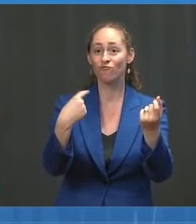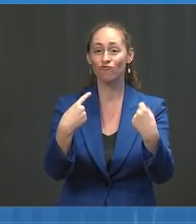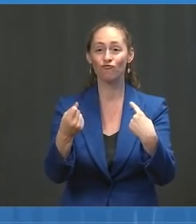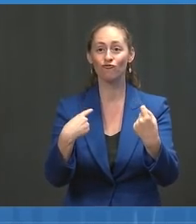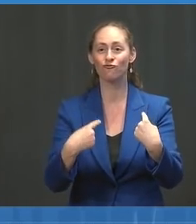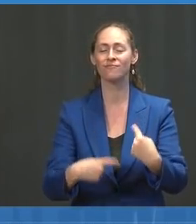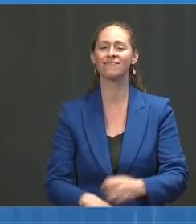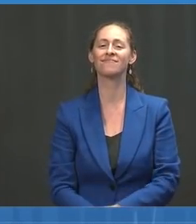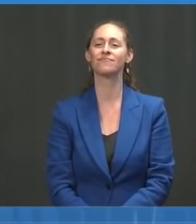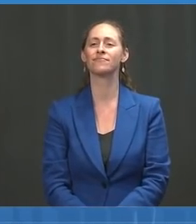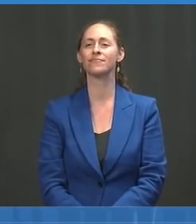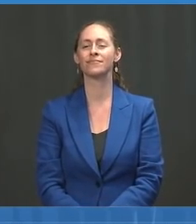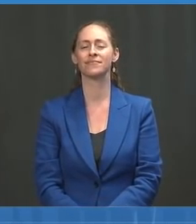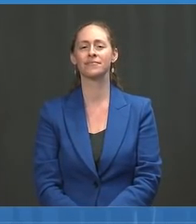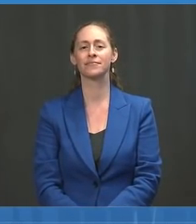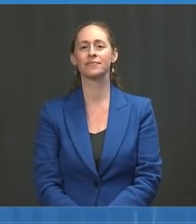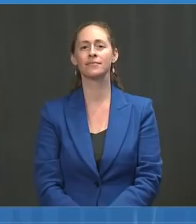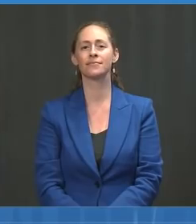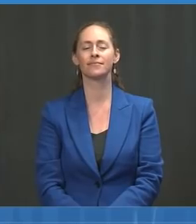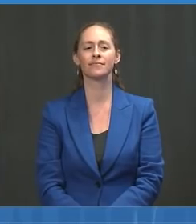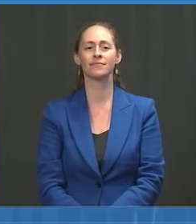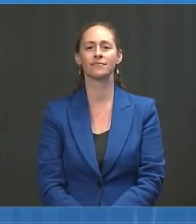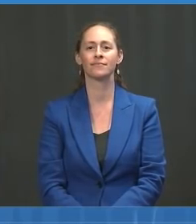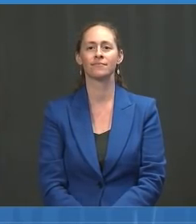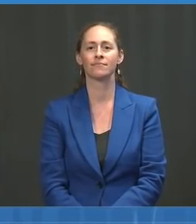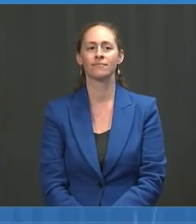Moderator: First question, let's go to Kristen Shamus at the Detroit Free Press.